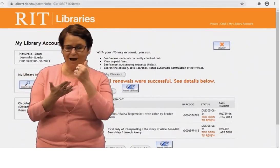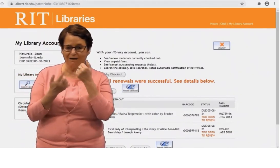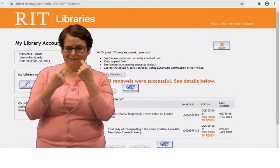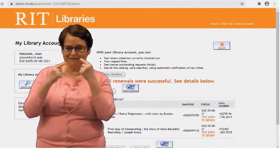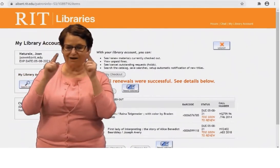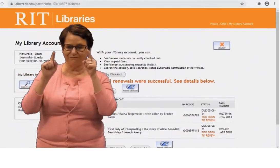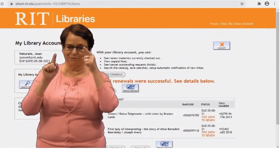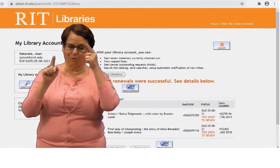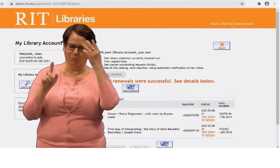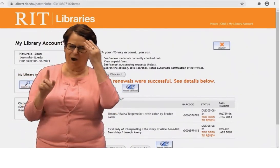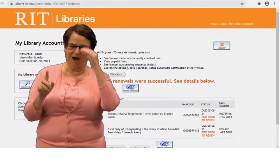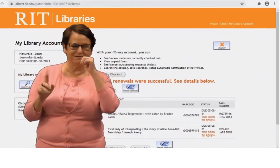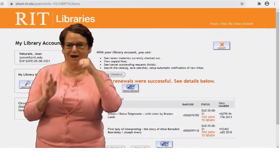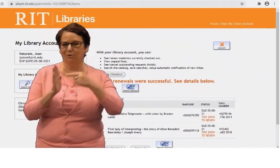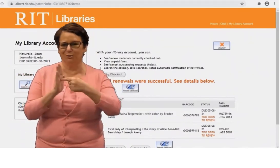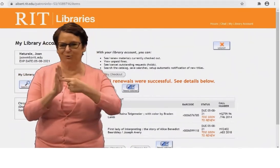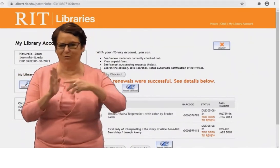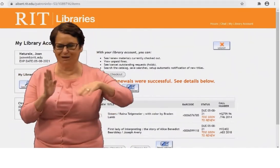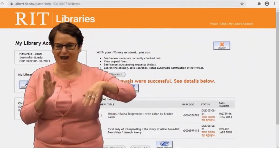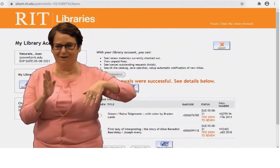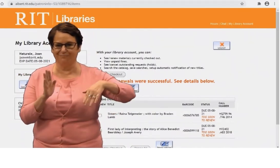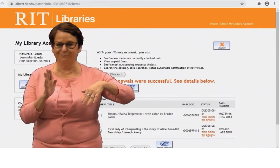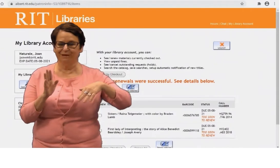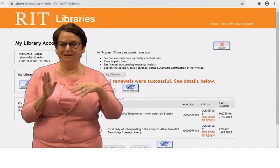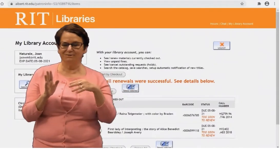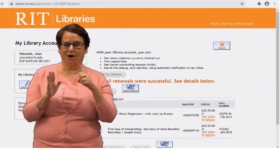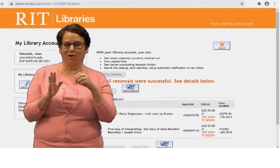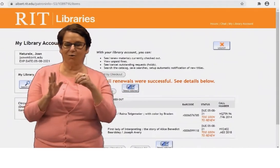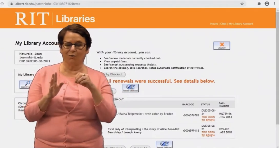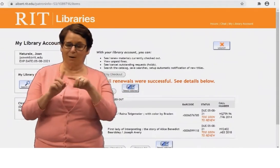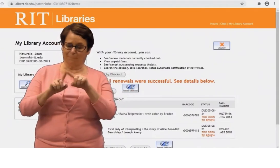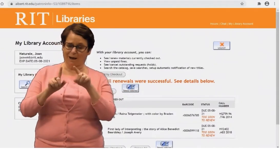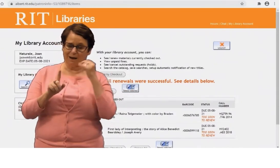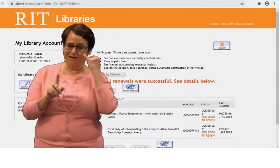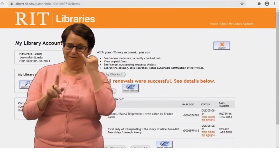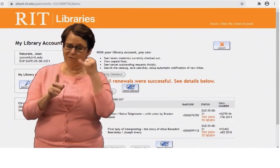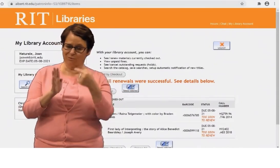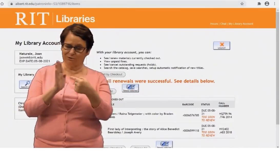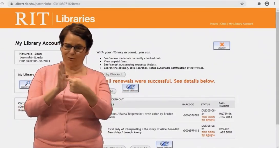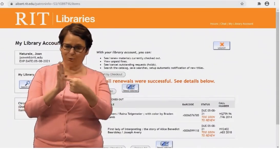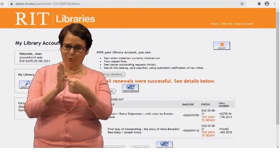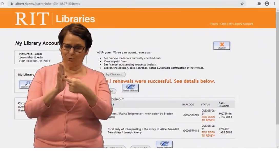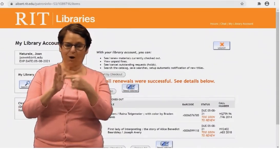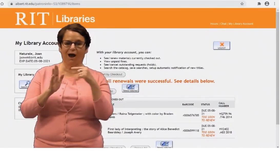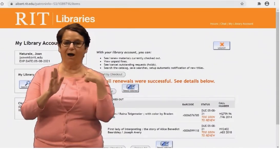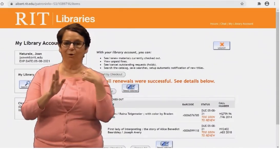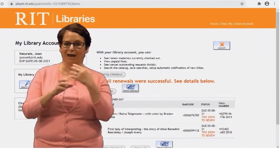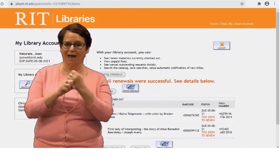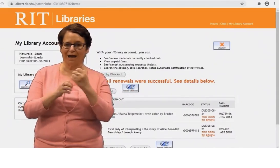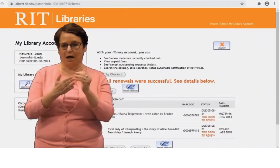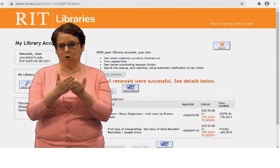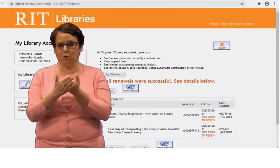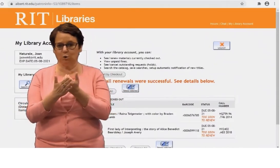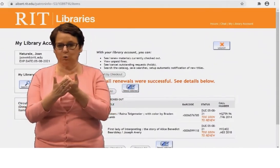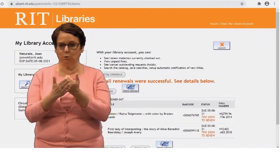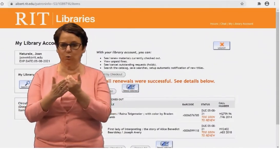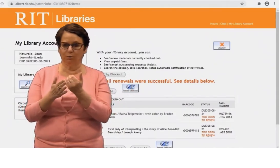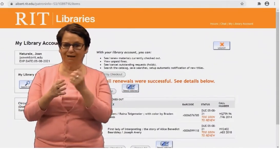It says my renewals were not successful. Why? Well, they're not due yet.